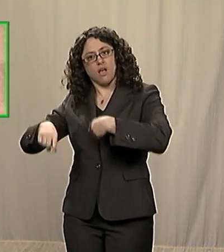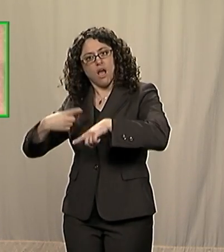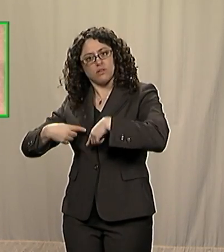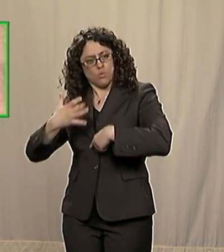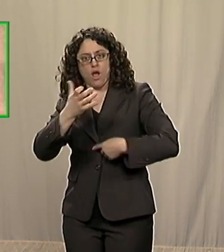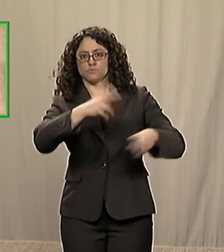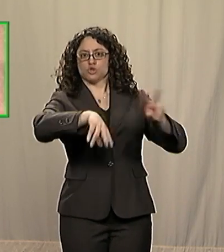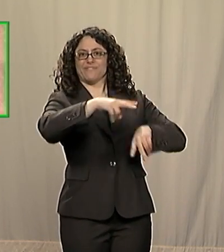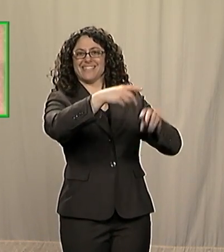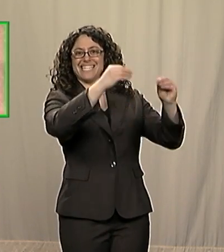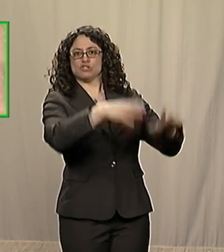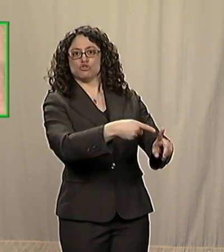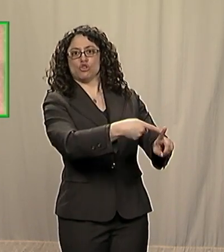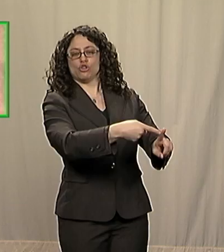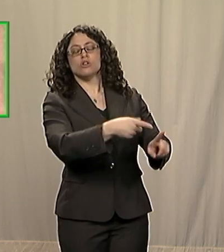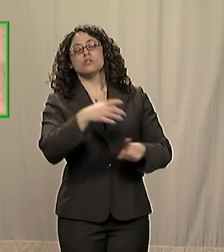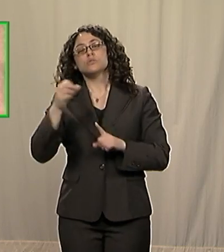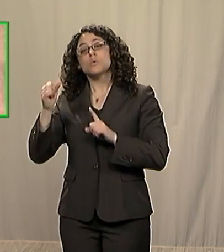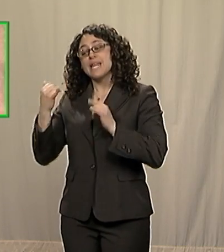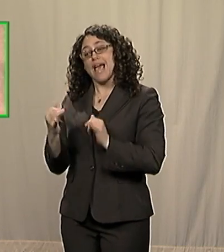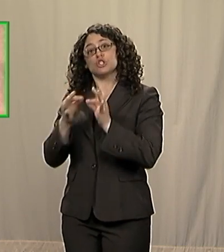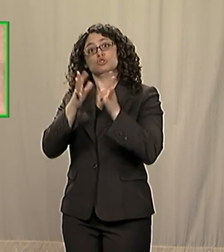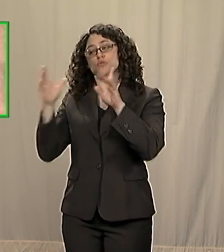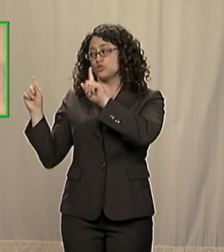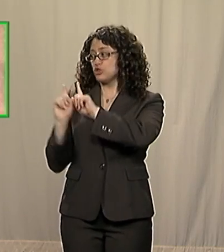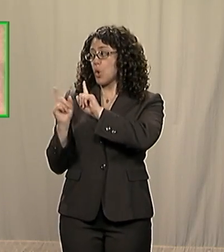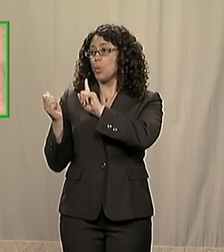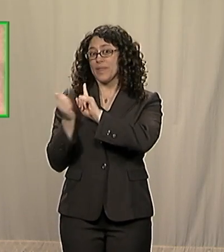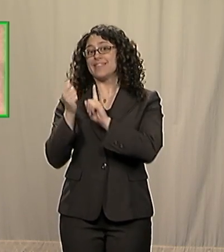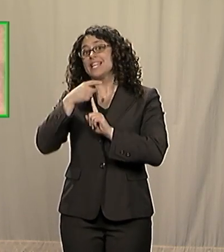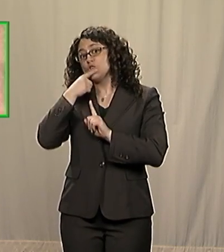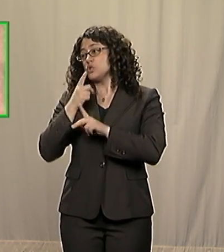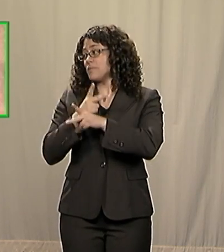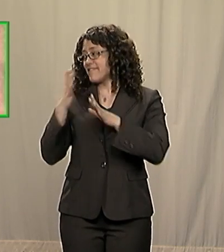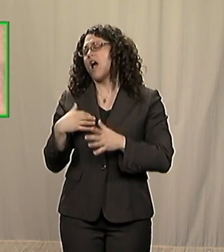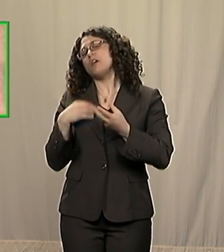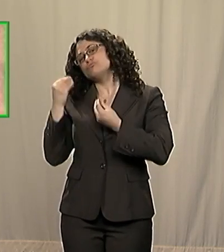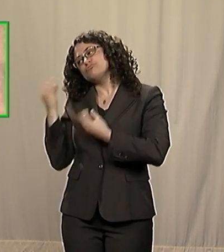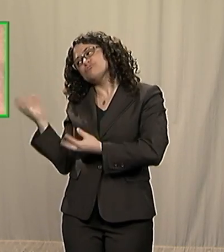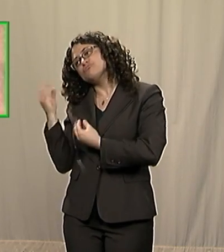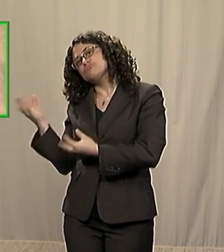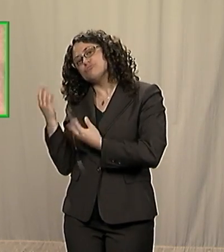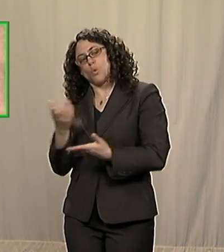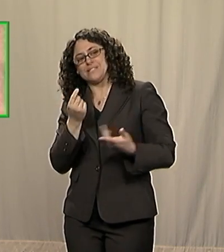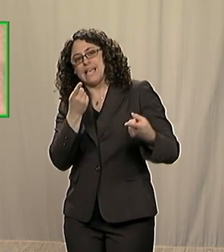to observe the teacher, and the interpreter is there solely to provide access to the hearing supervisor about what's going on.